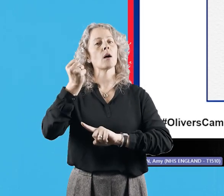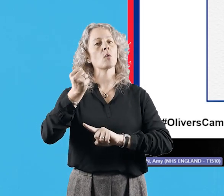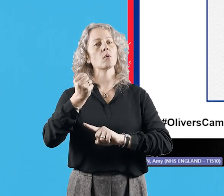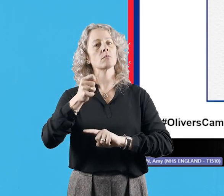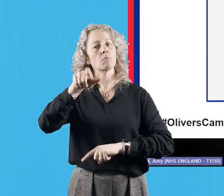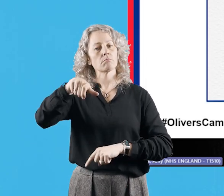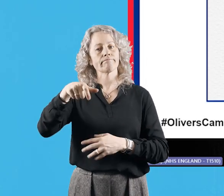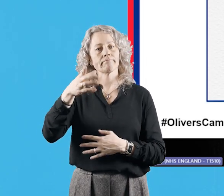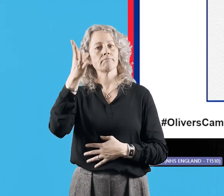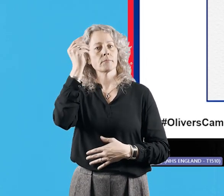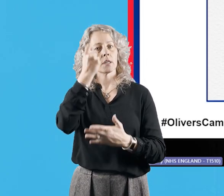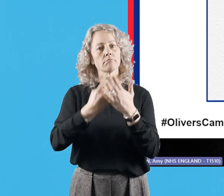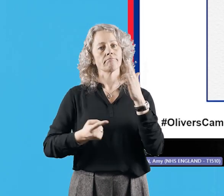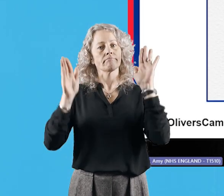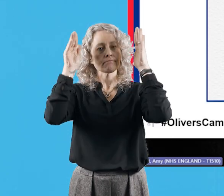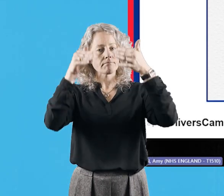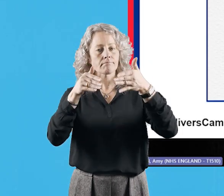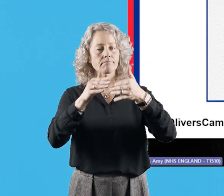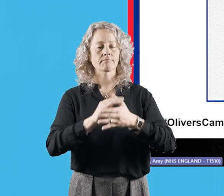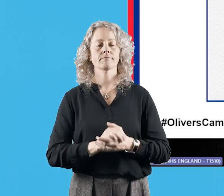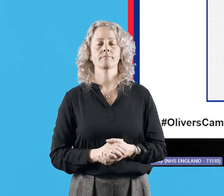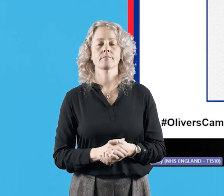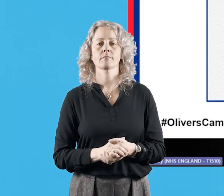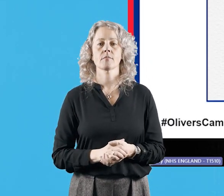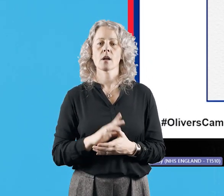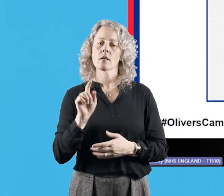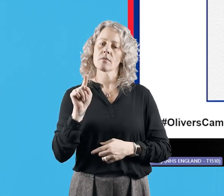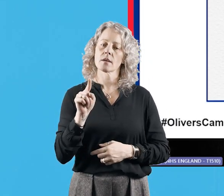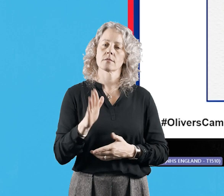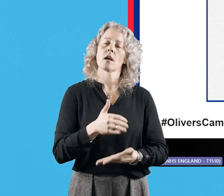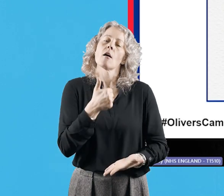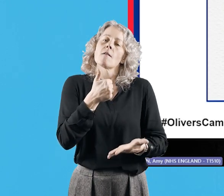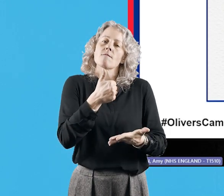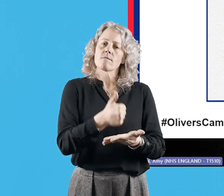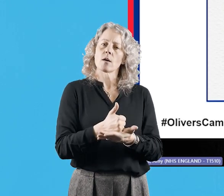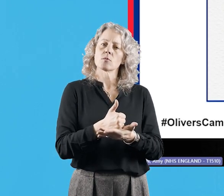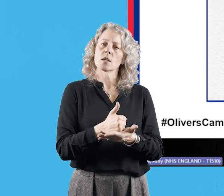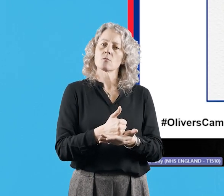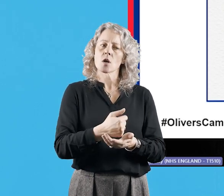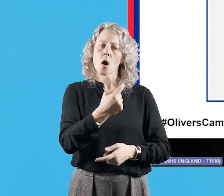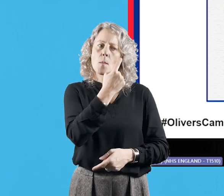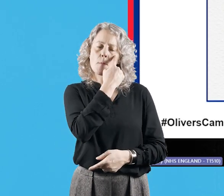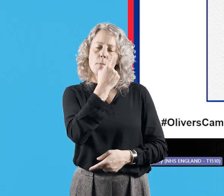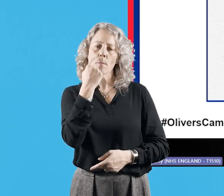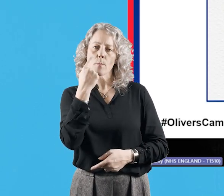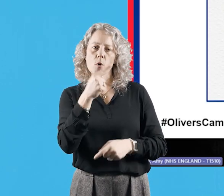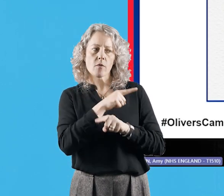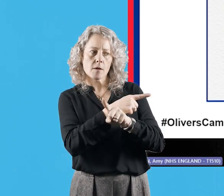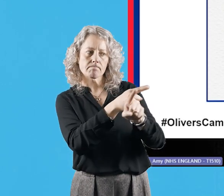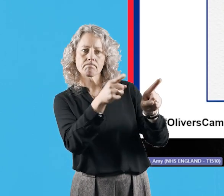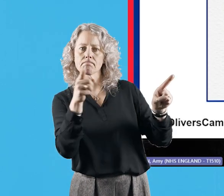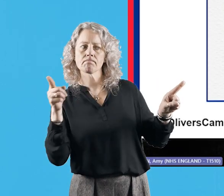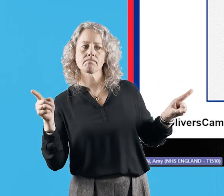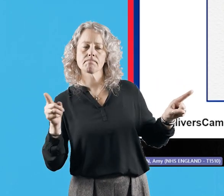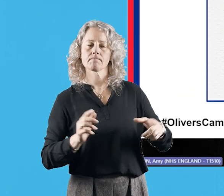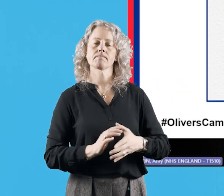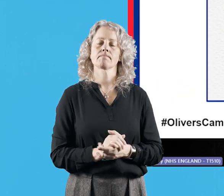learning disabilities and autism and this is a kind of like one of the foundations of proving that to to people if you like.